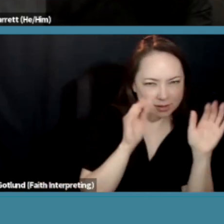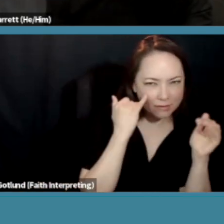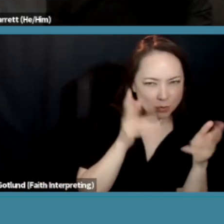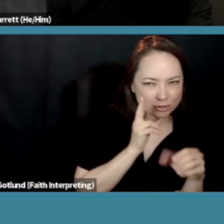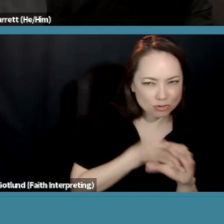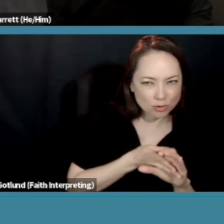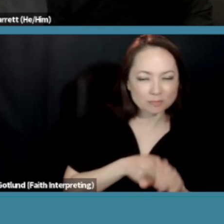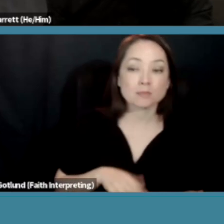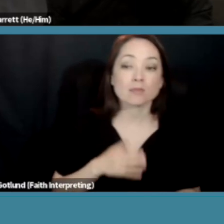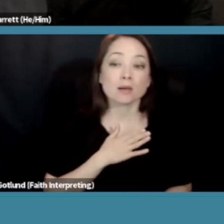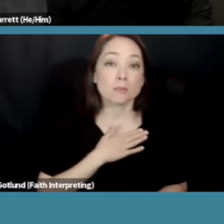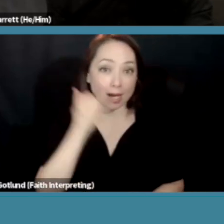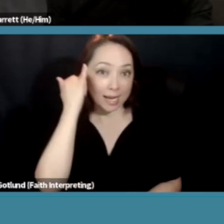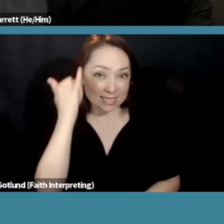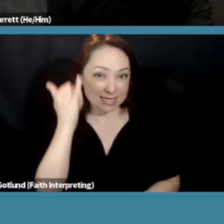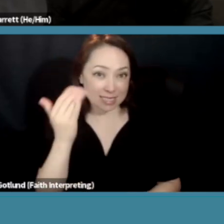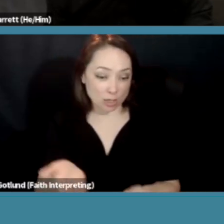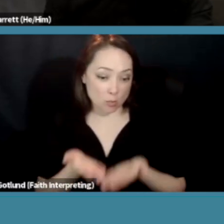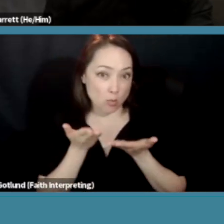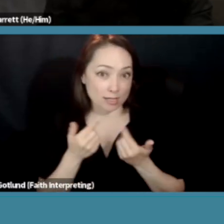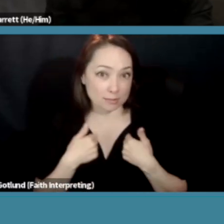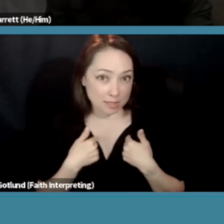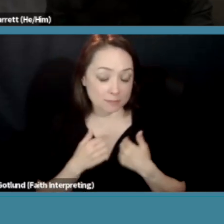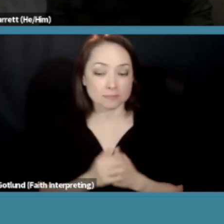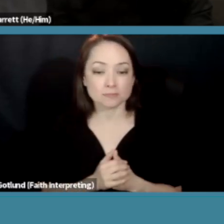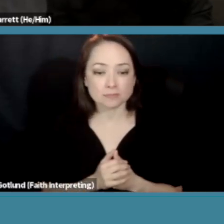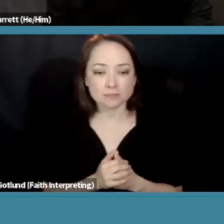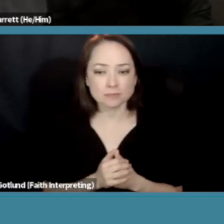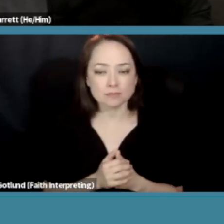Some ideas that have been brought to my attention would be for those